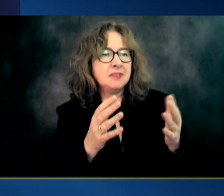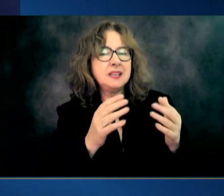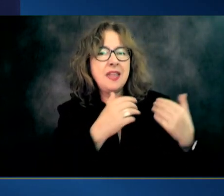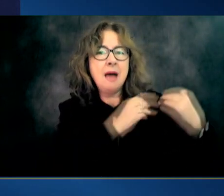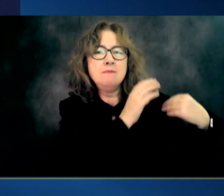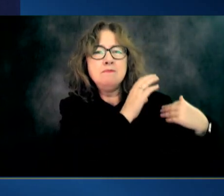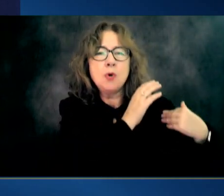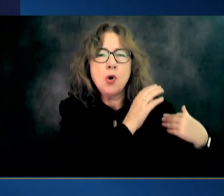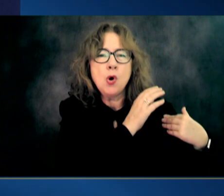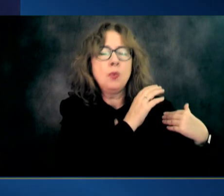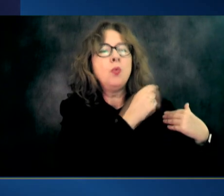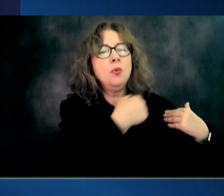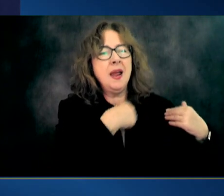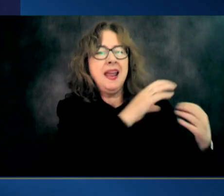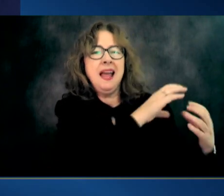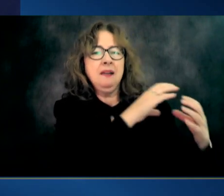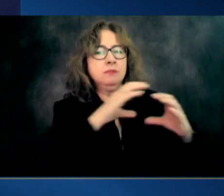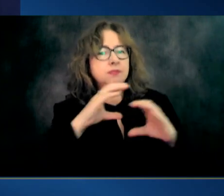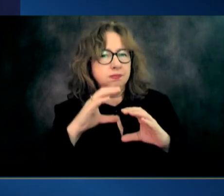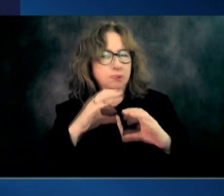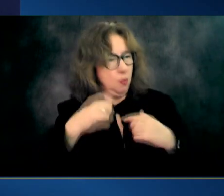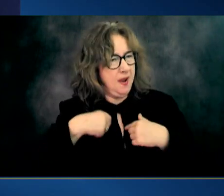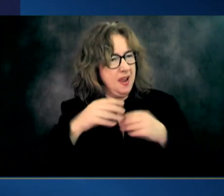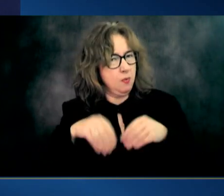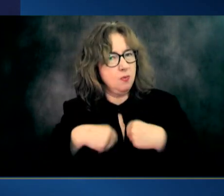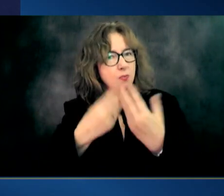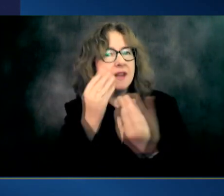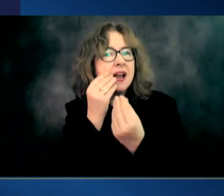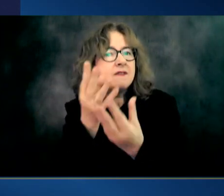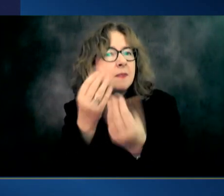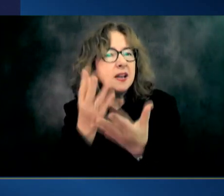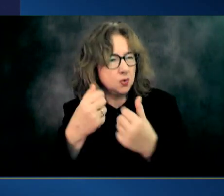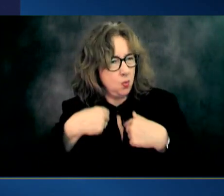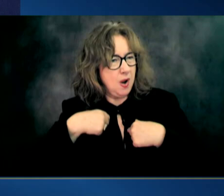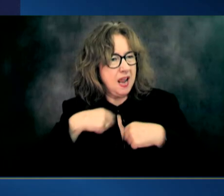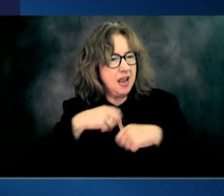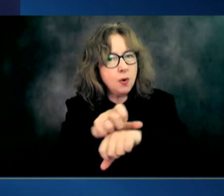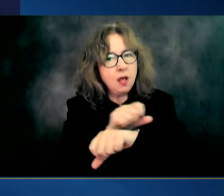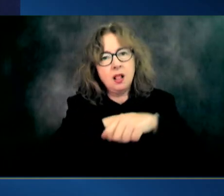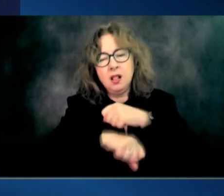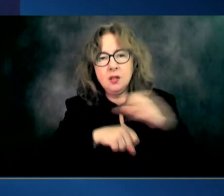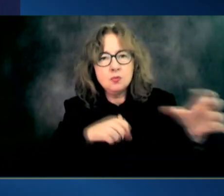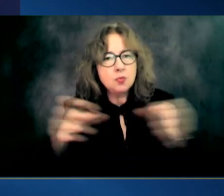present some information and bring the teams together." So that it's not me going to find